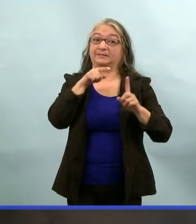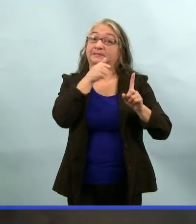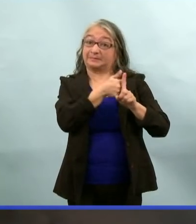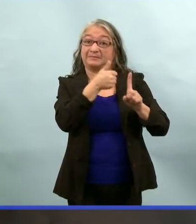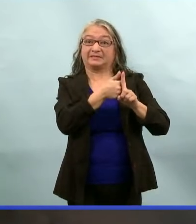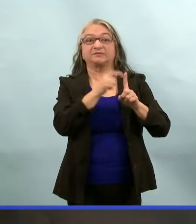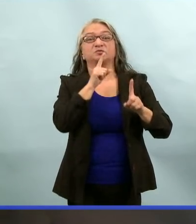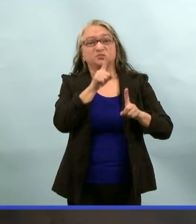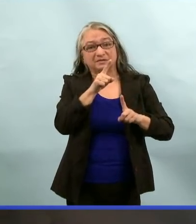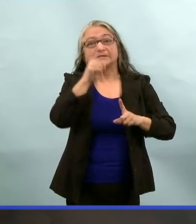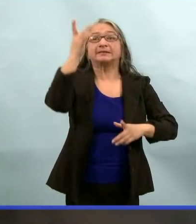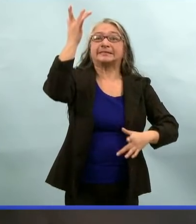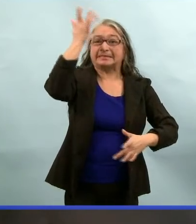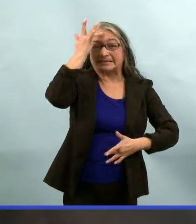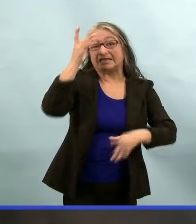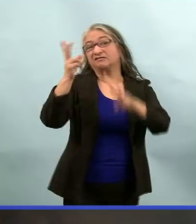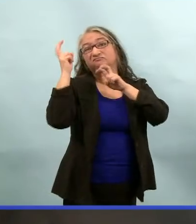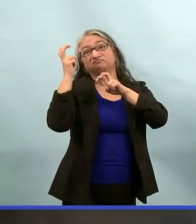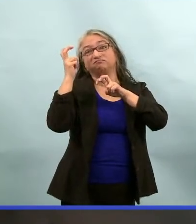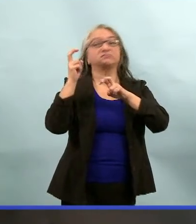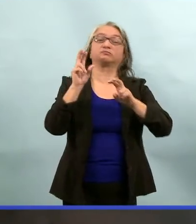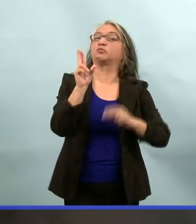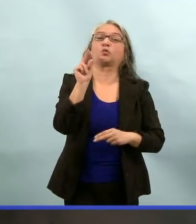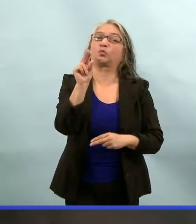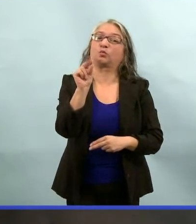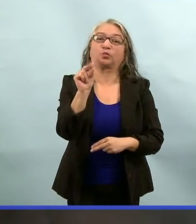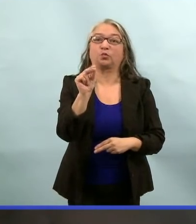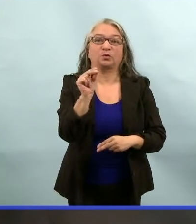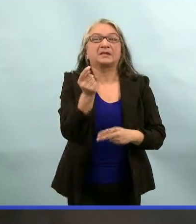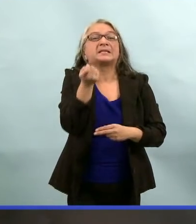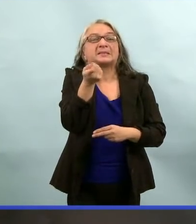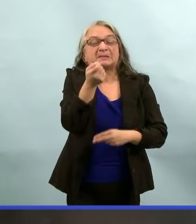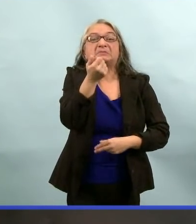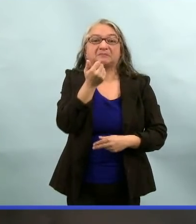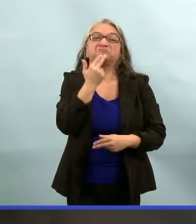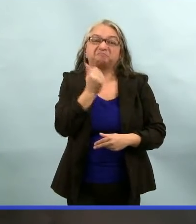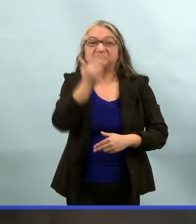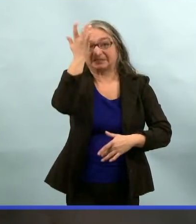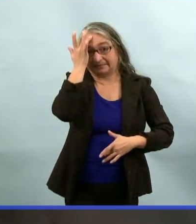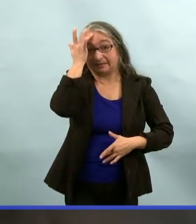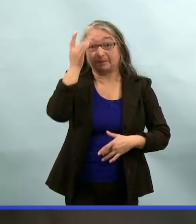additional public health risks are assessed and it is deemed necessary to protect the health of